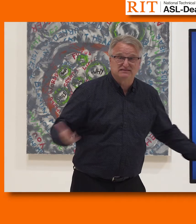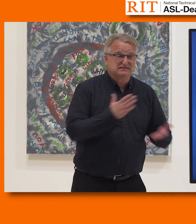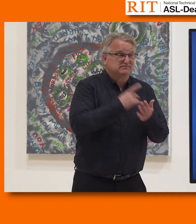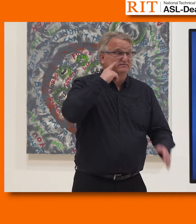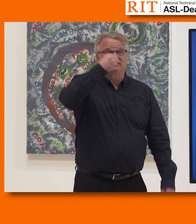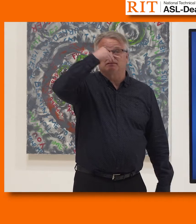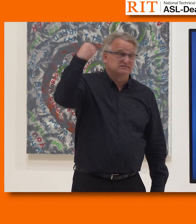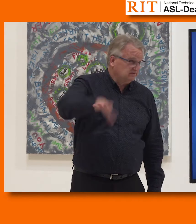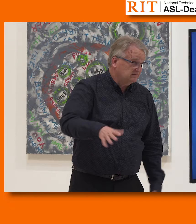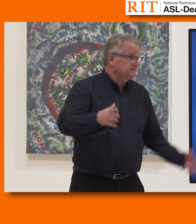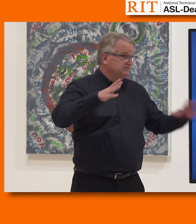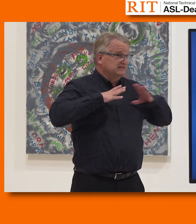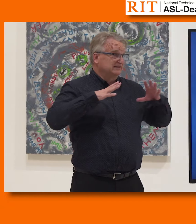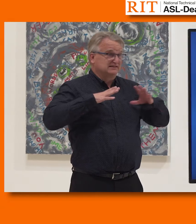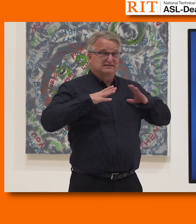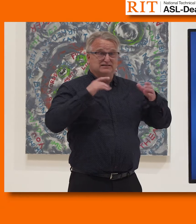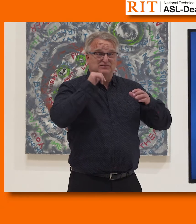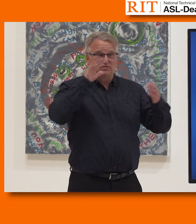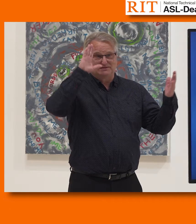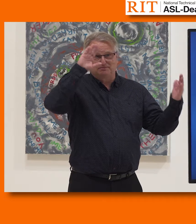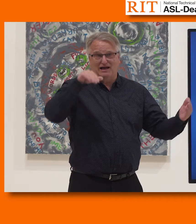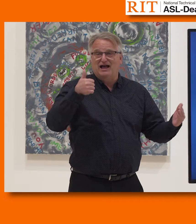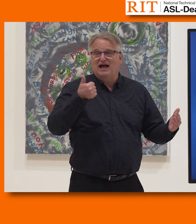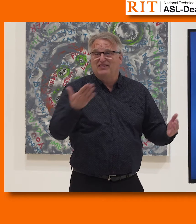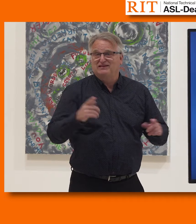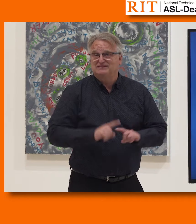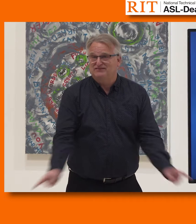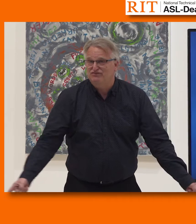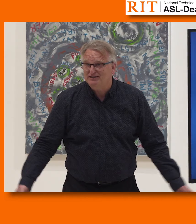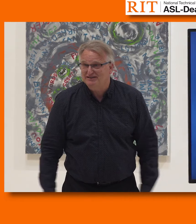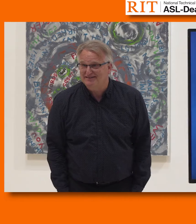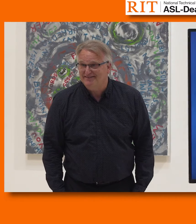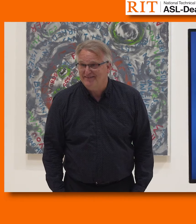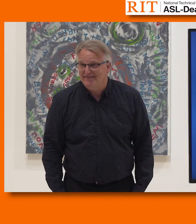that we're going to have a good experience, right? We may not expect anything different because we're